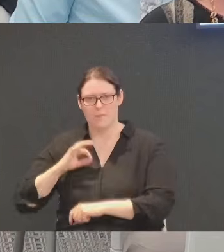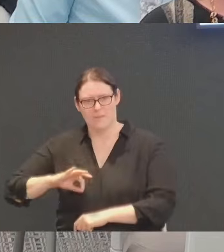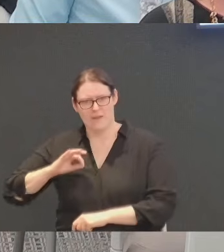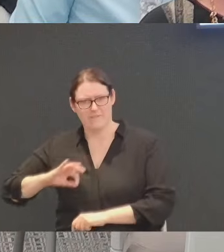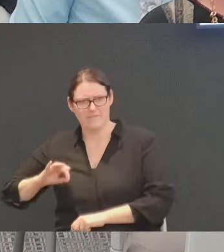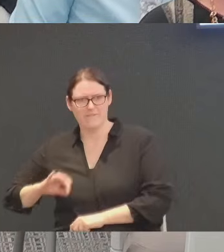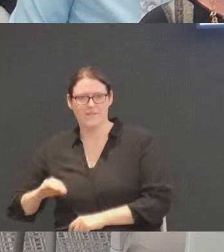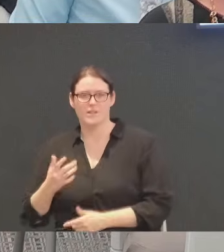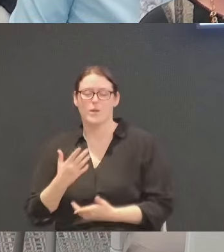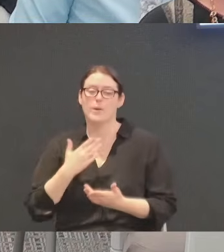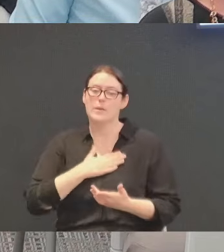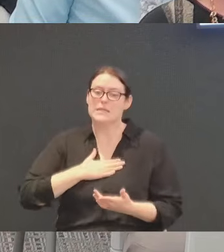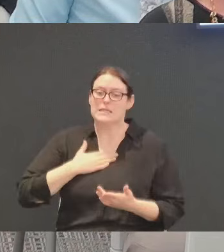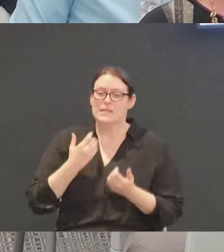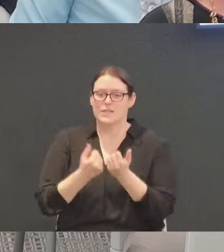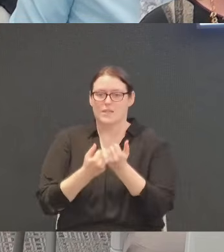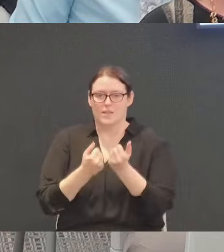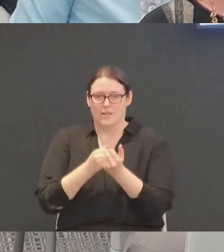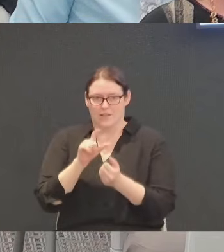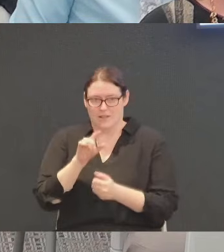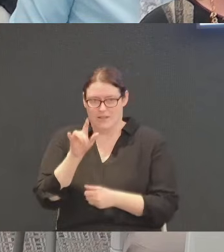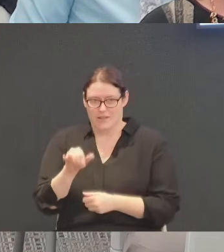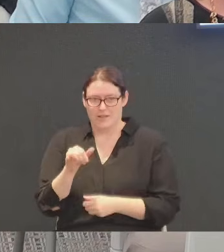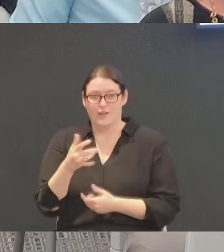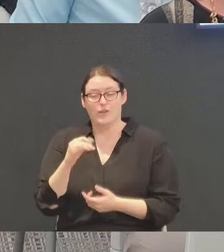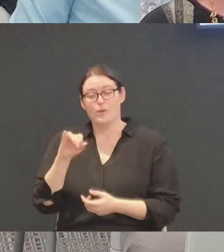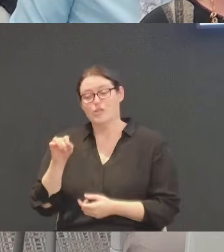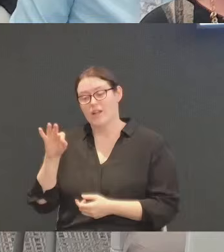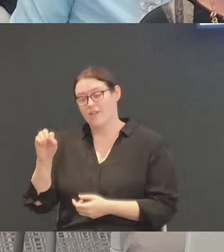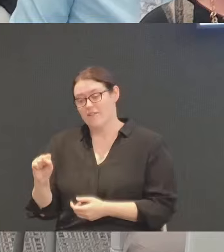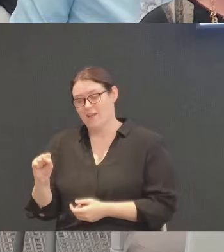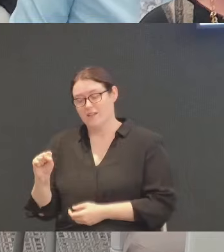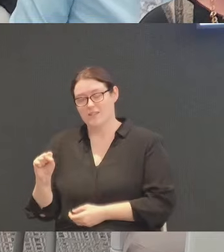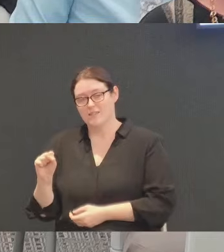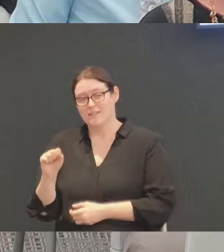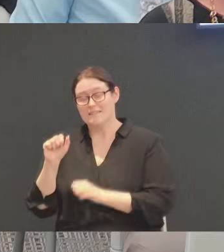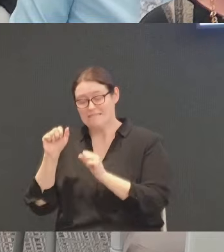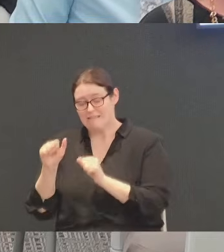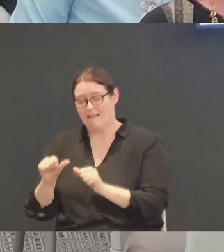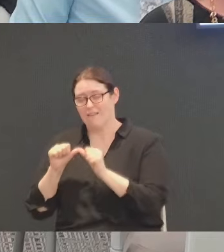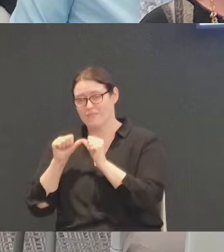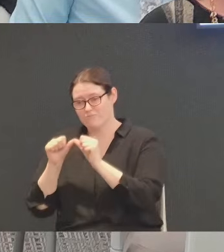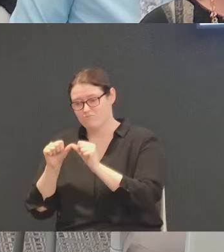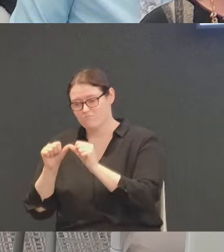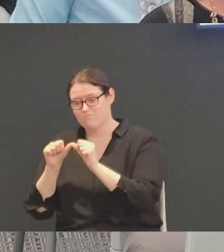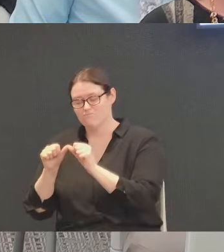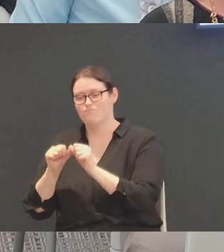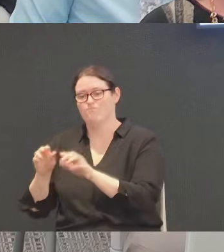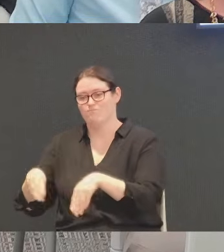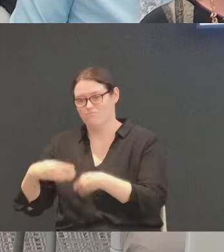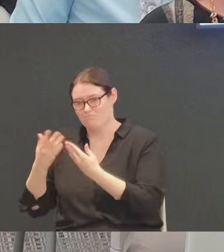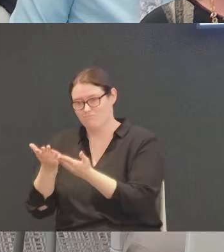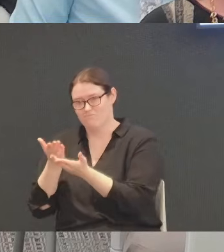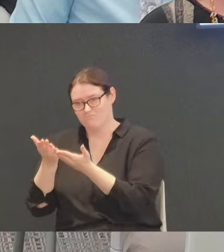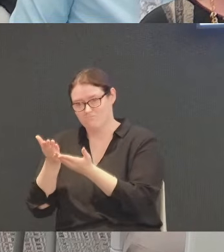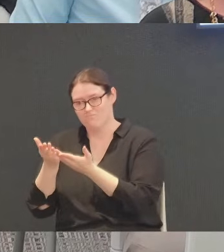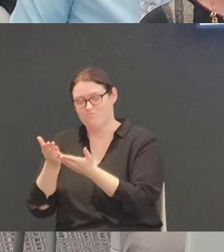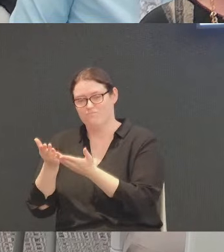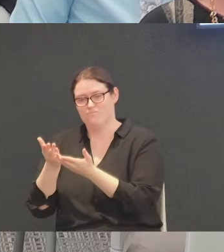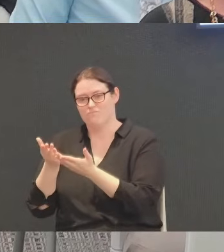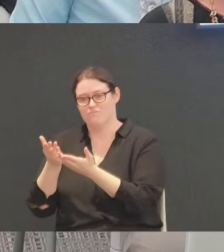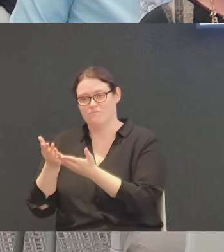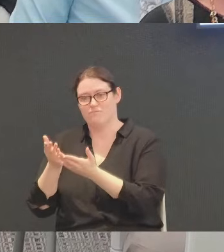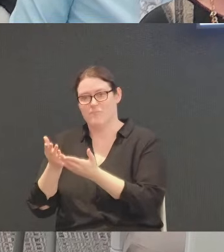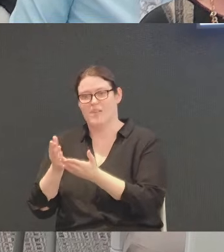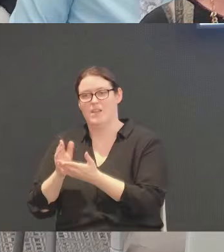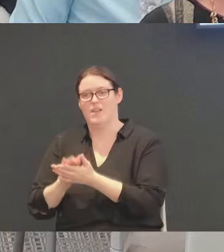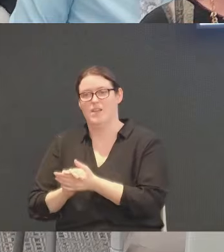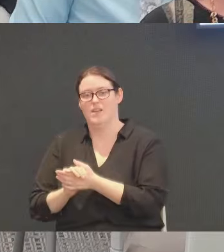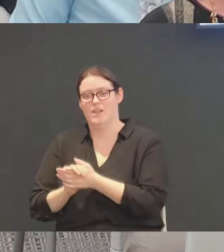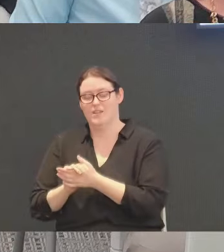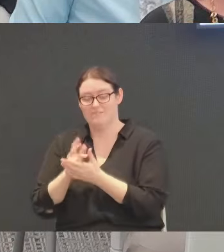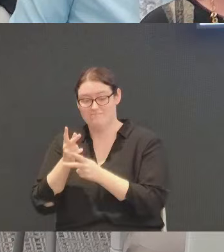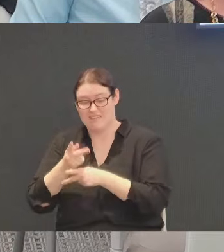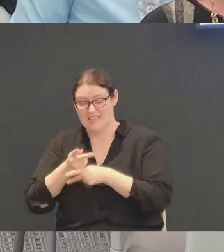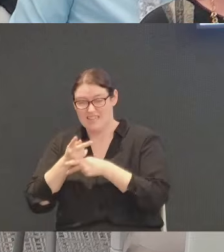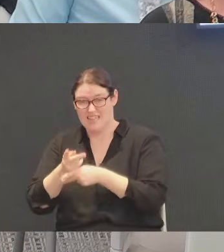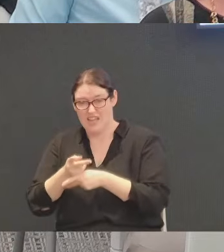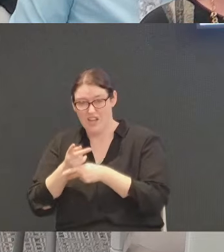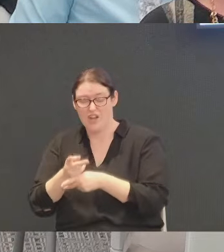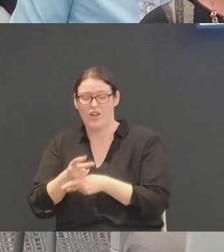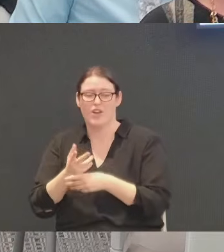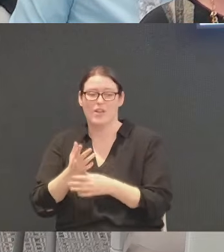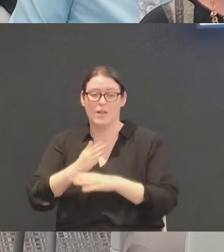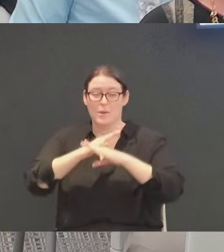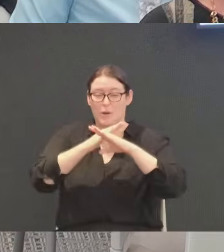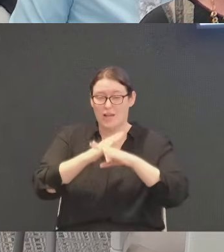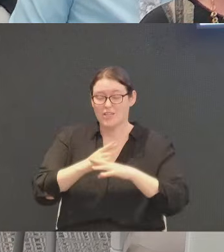levy so that Job and Family Services can provide the care, protection, and hope that